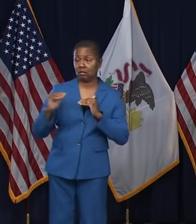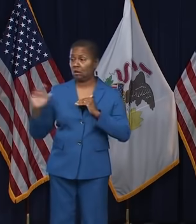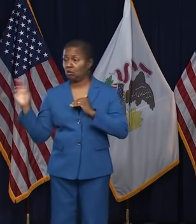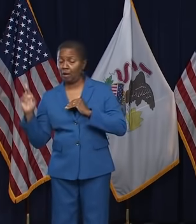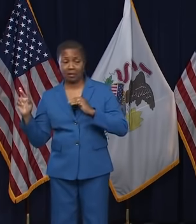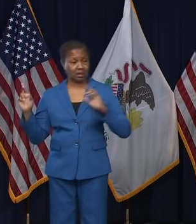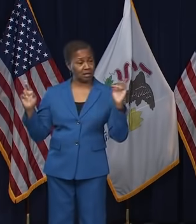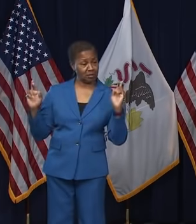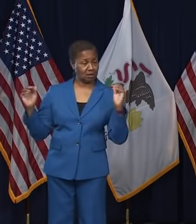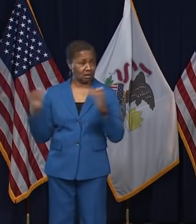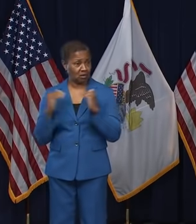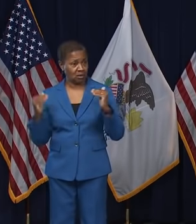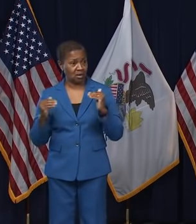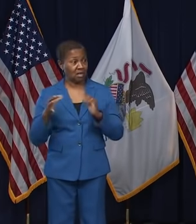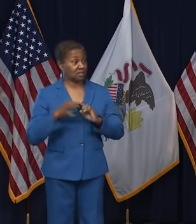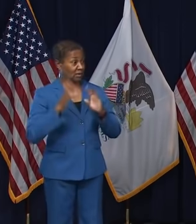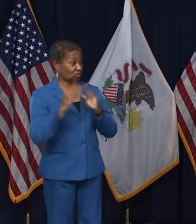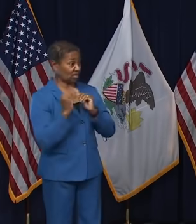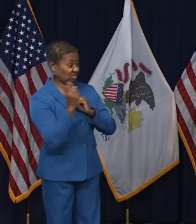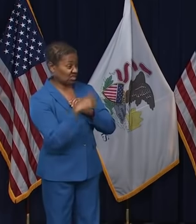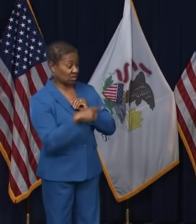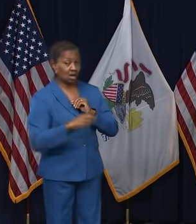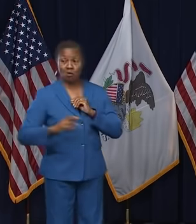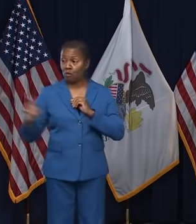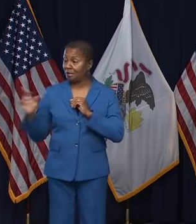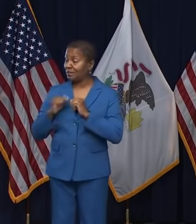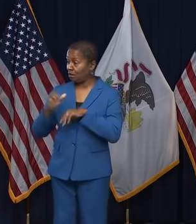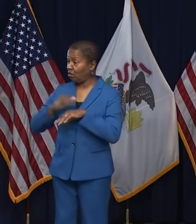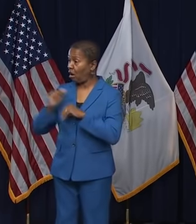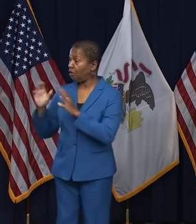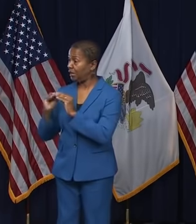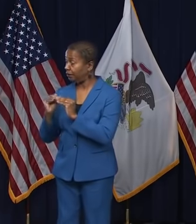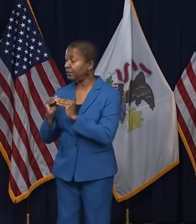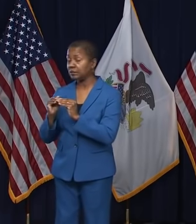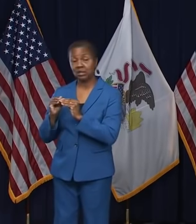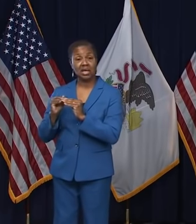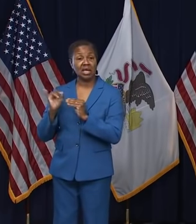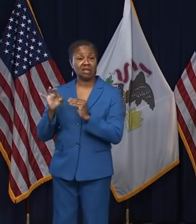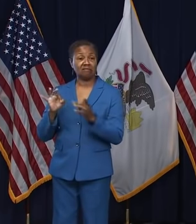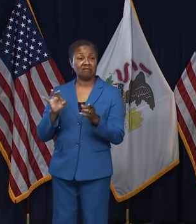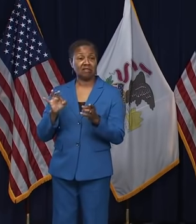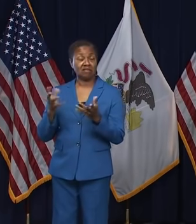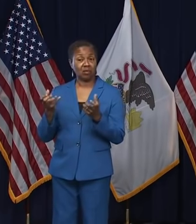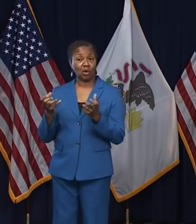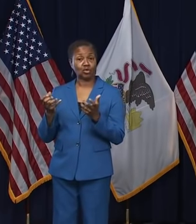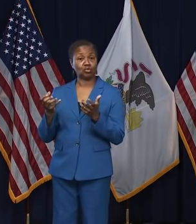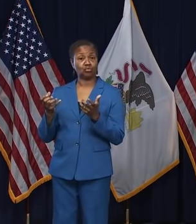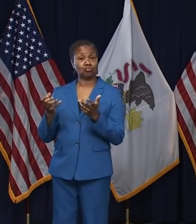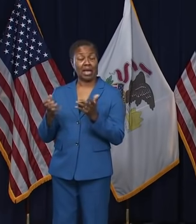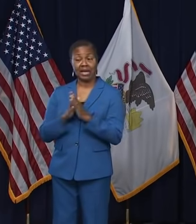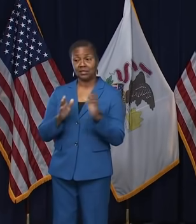to it is that he needs to do there are co equal branch. Of